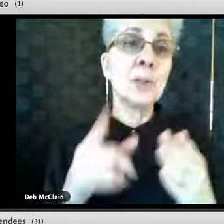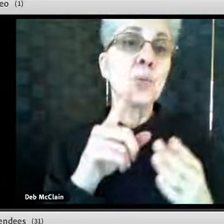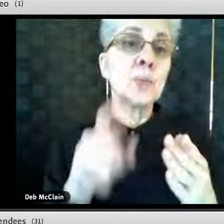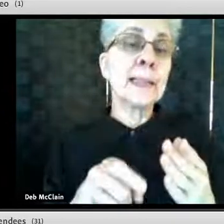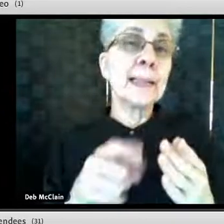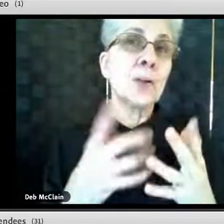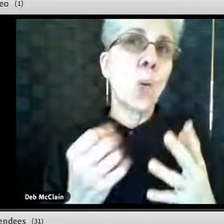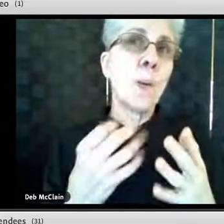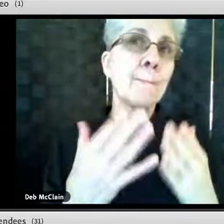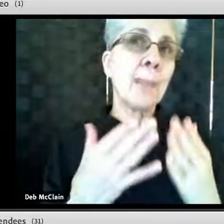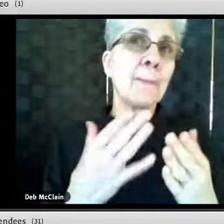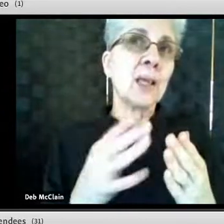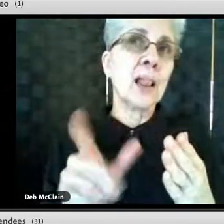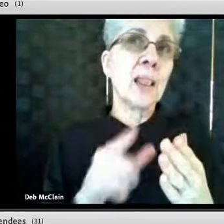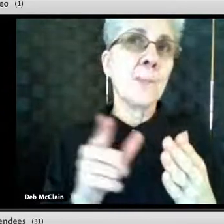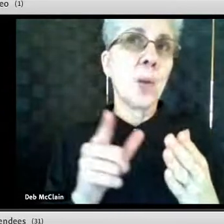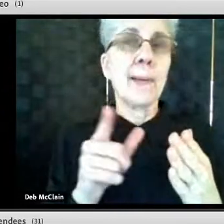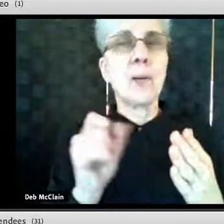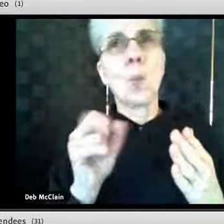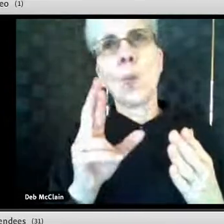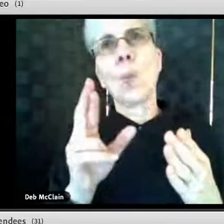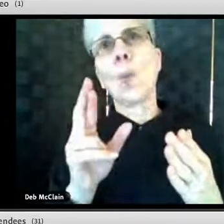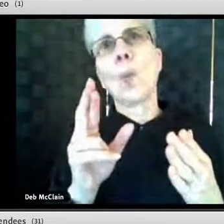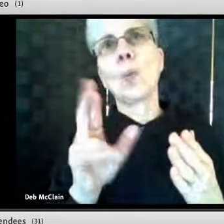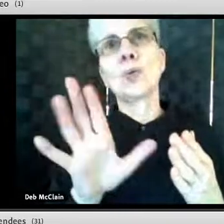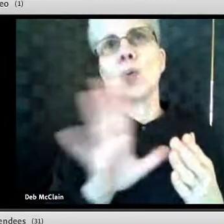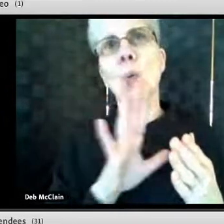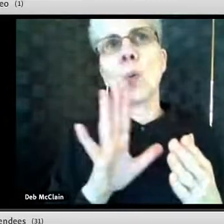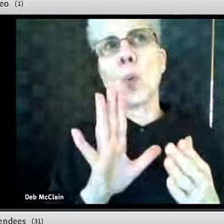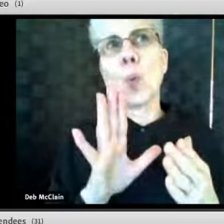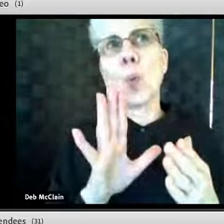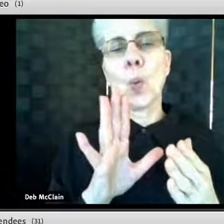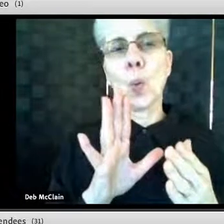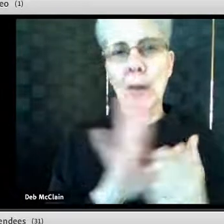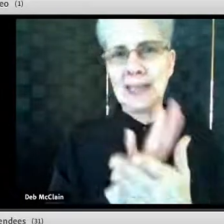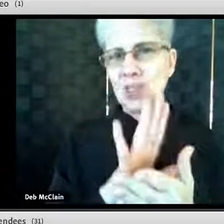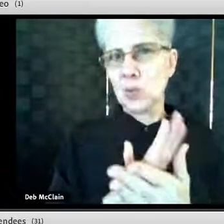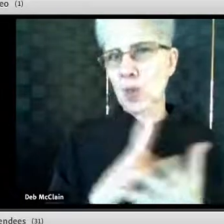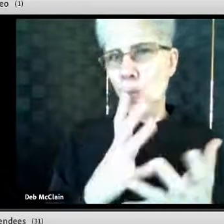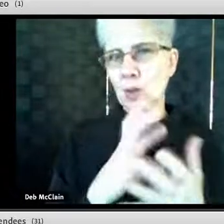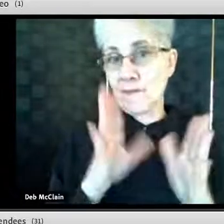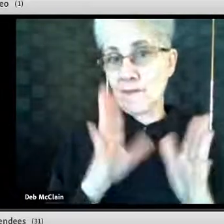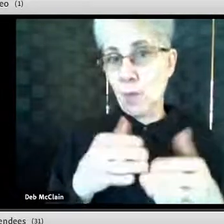Maybe you need, or maybe your library or your institution